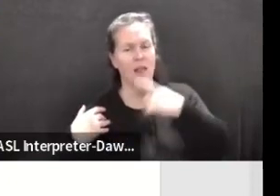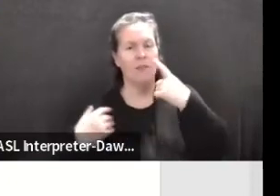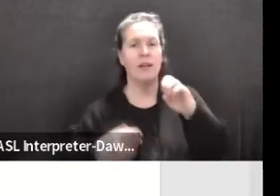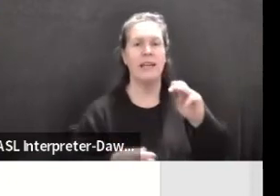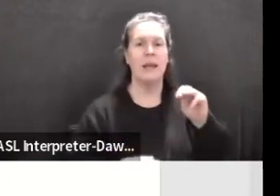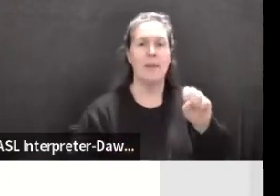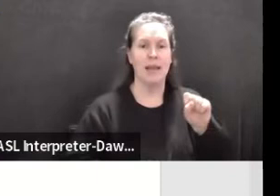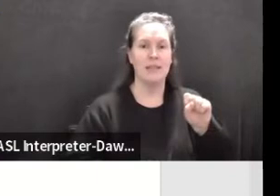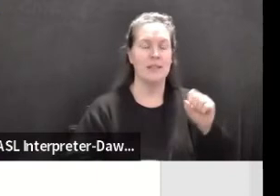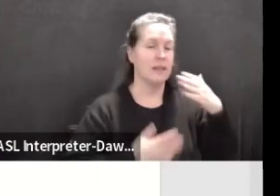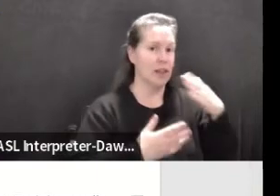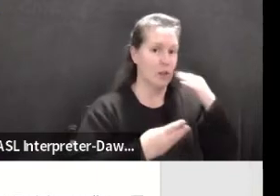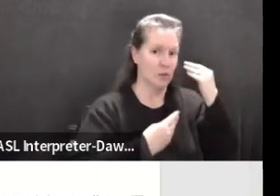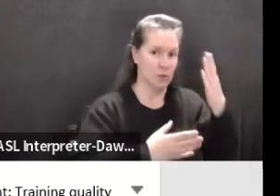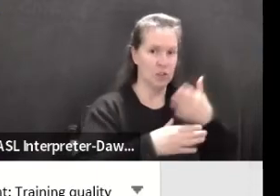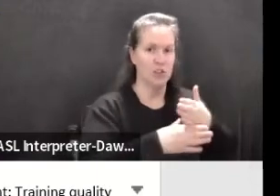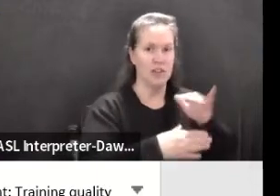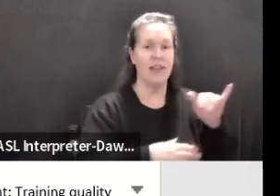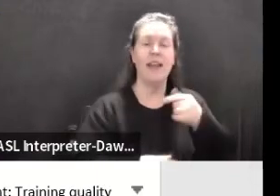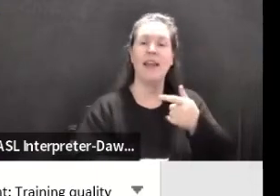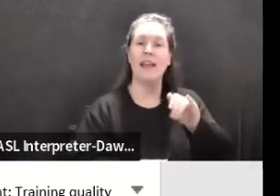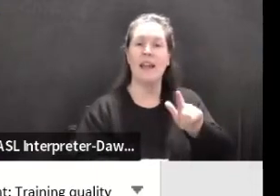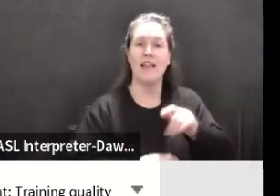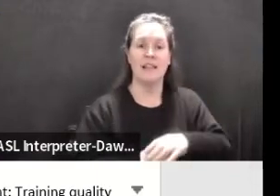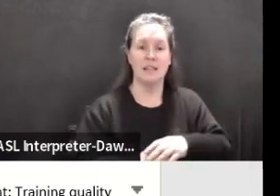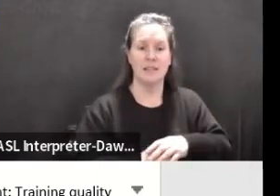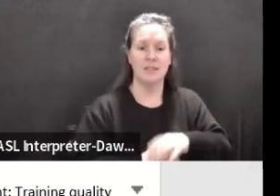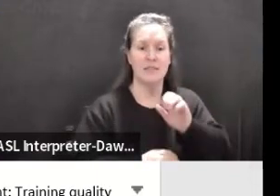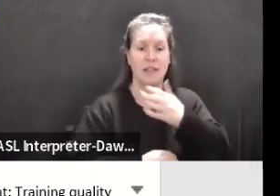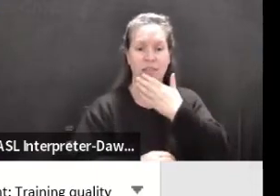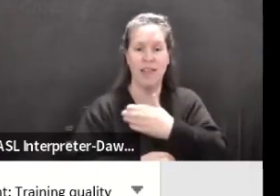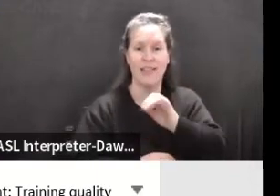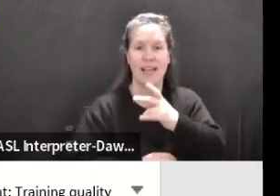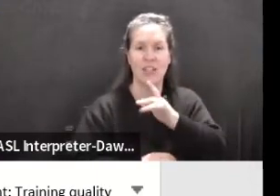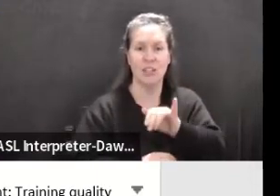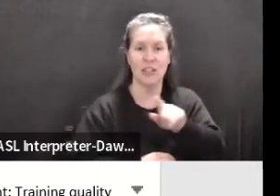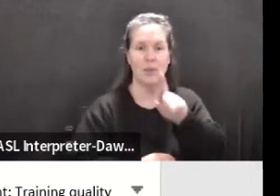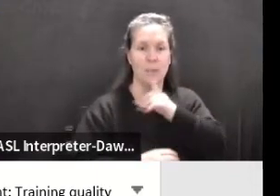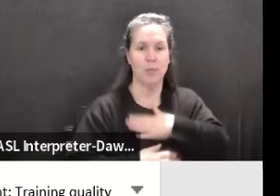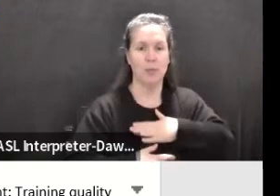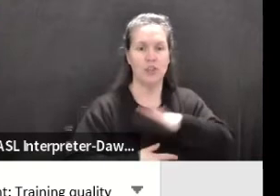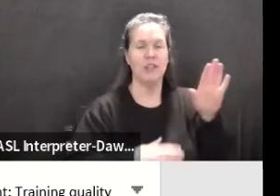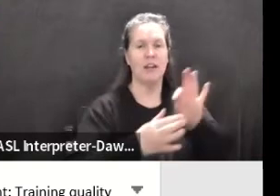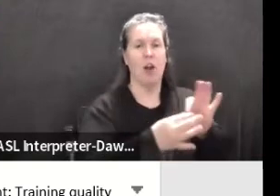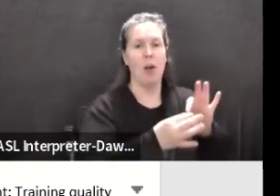[Ashley] Thank you for sharing, Gail. [Gail] Hi, thanks, Ashley. I really appreciate the comments of the previous speakers